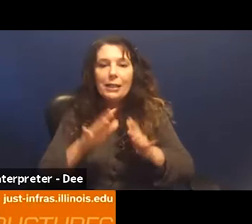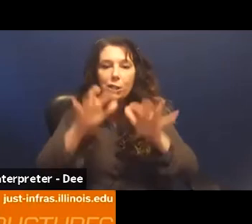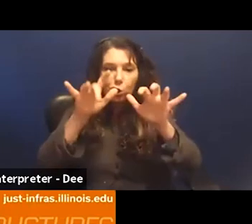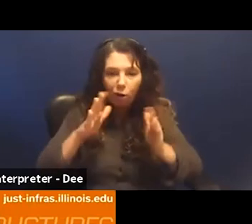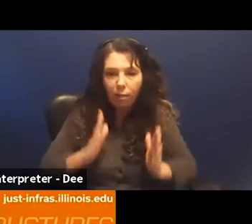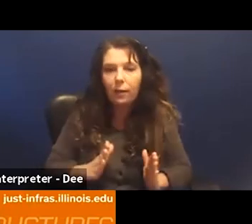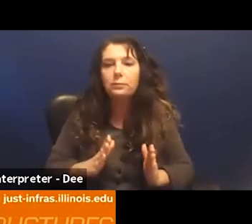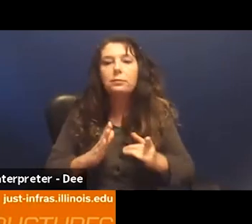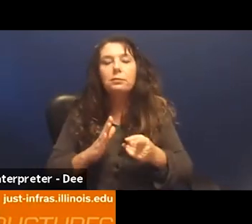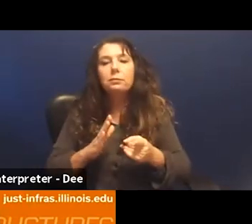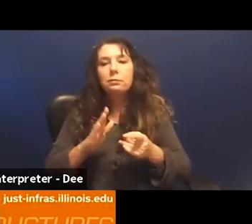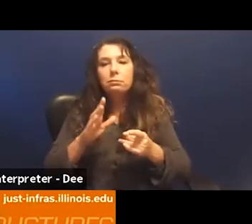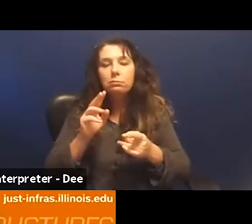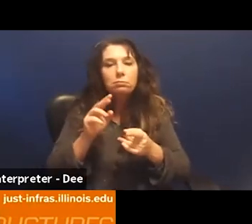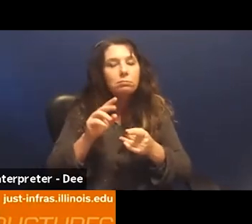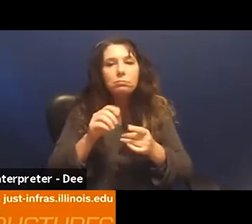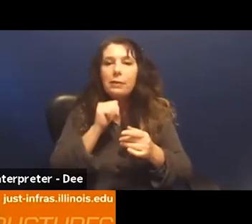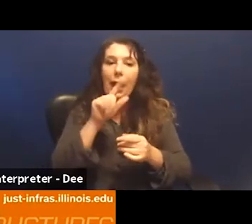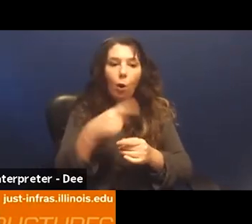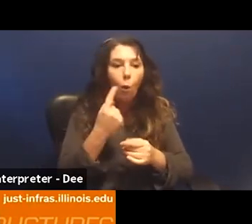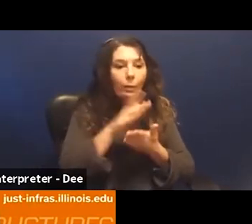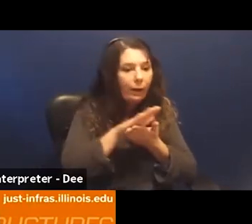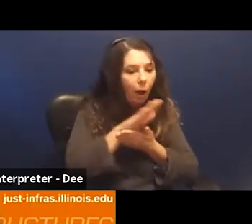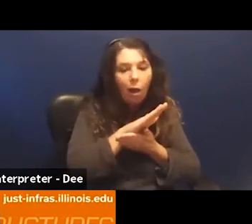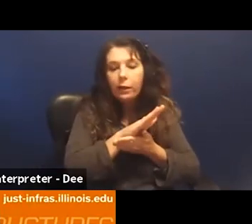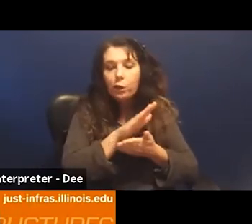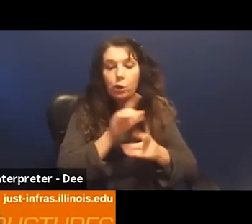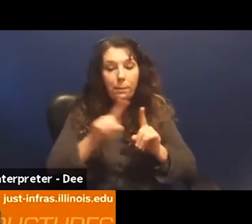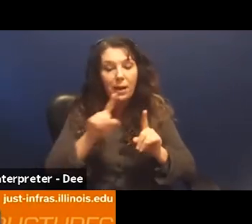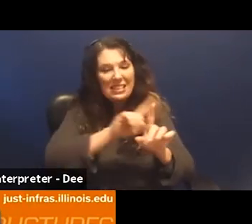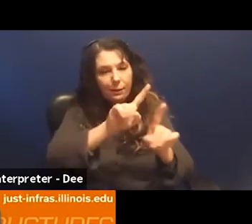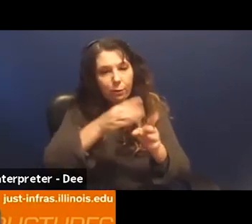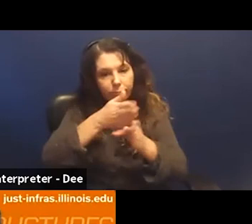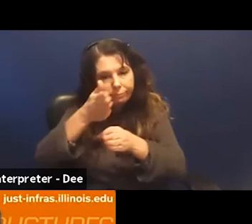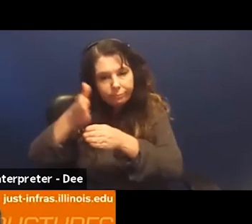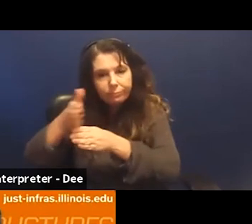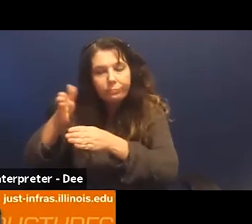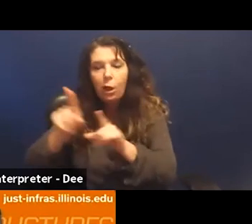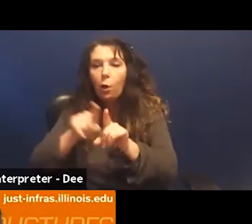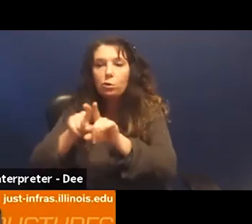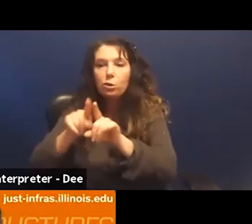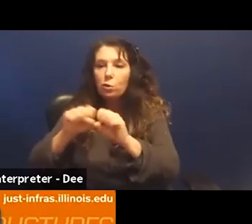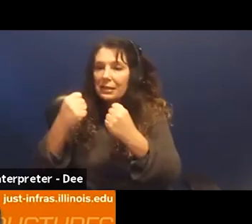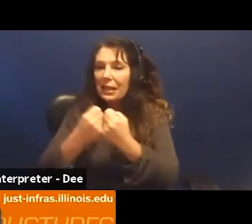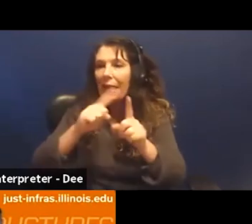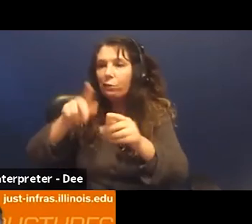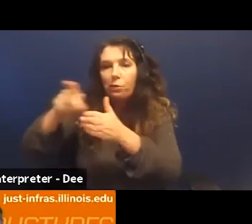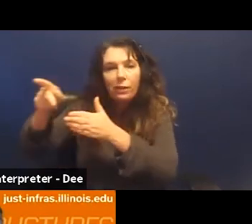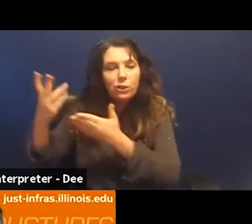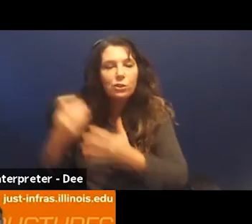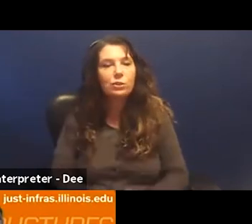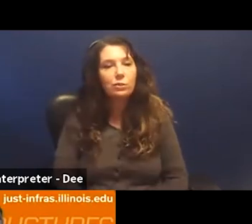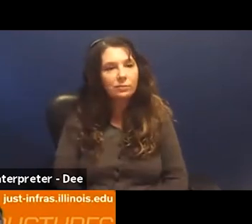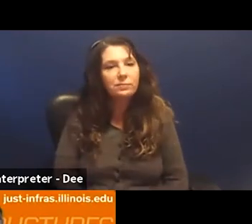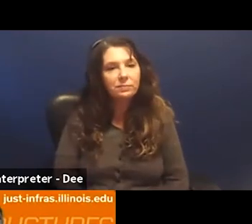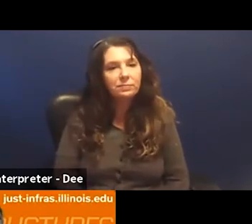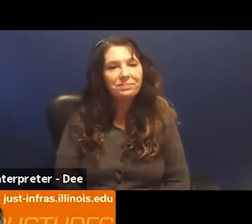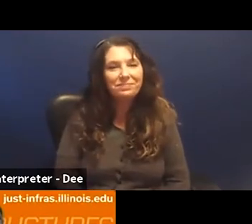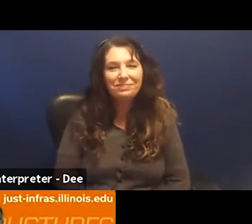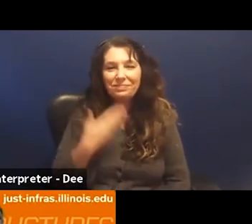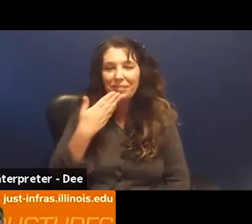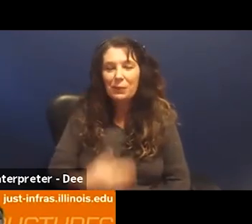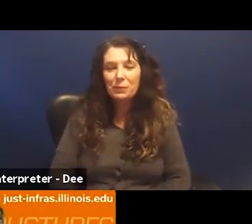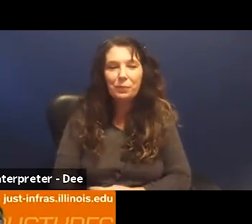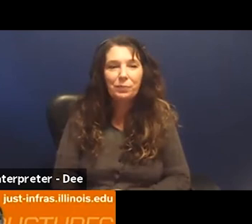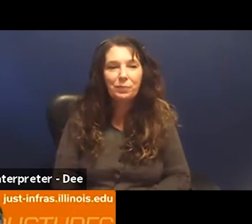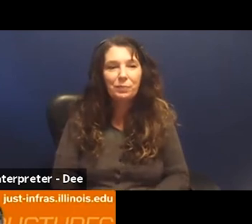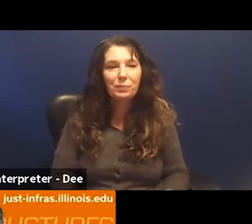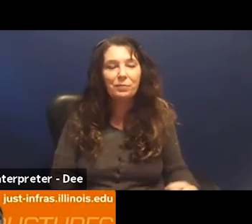beyond academia, into a number of different disciplines, but also civil society, different professions and things like that. So, thanks.